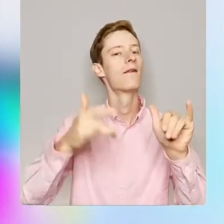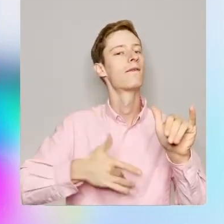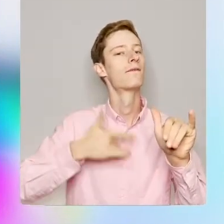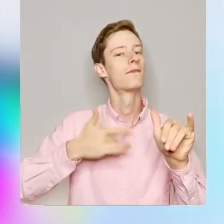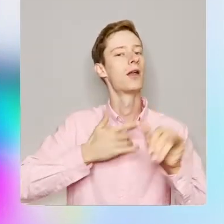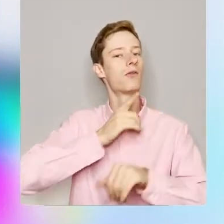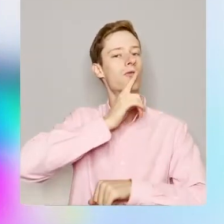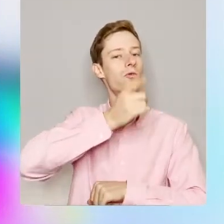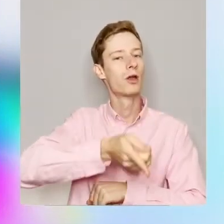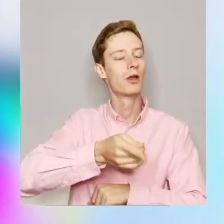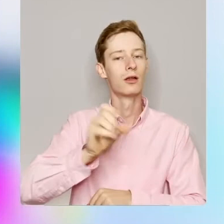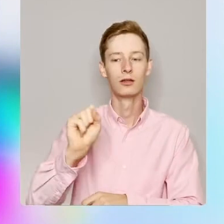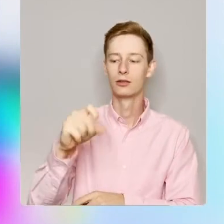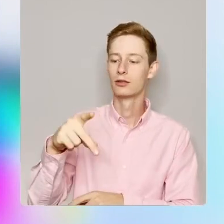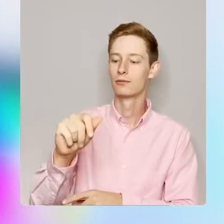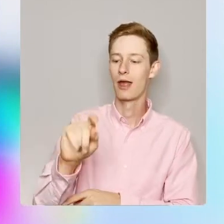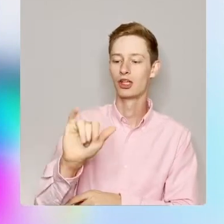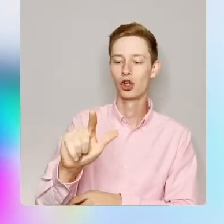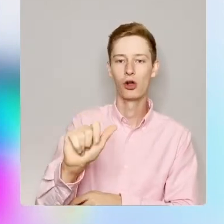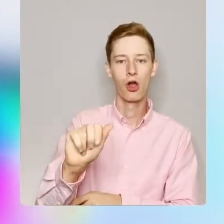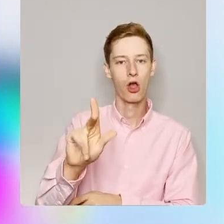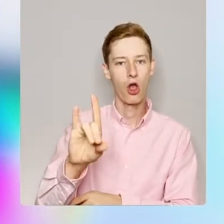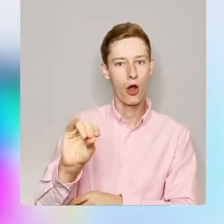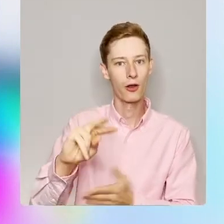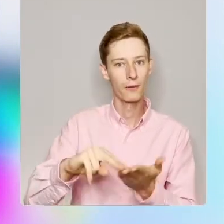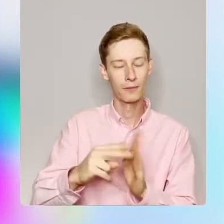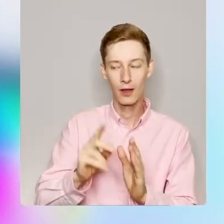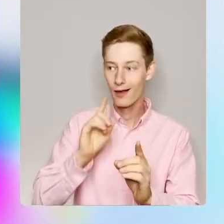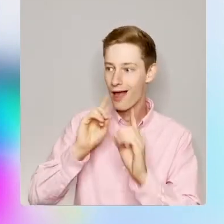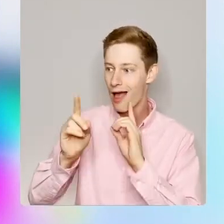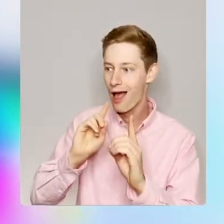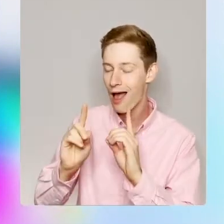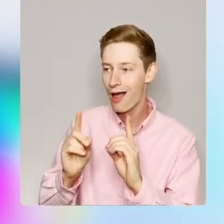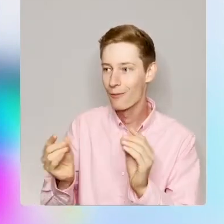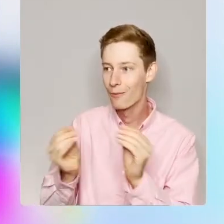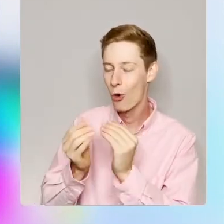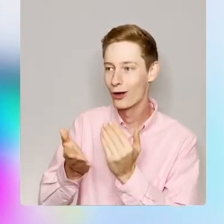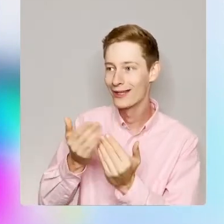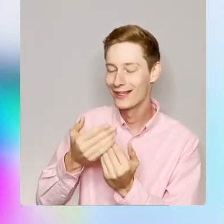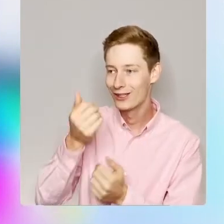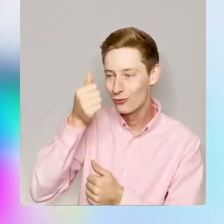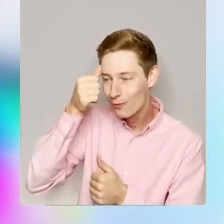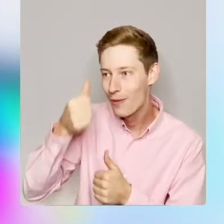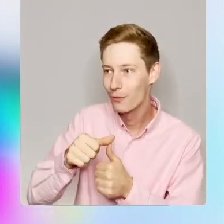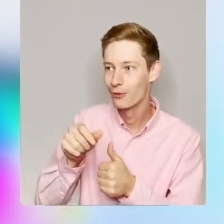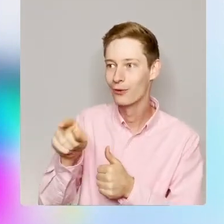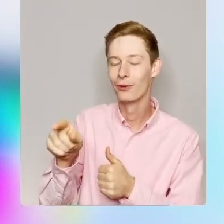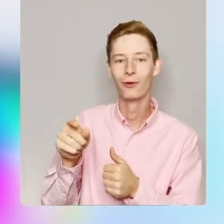Spatial Audio has been shown to make conversations more memorable and can improve comprehension.